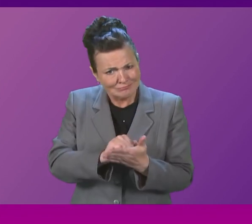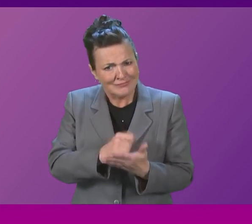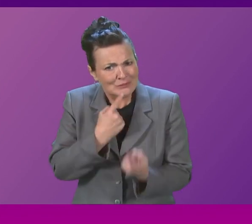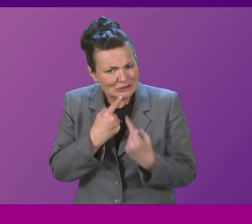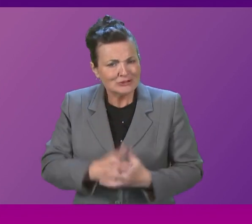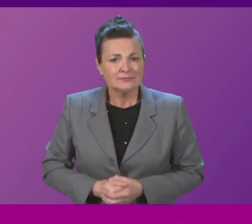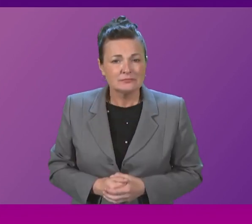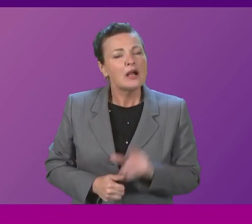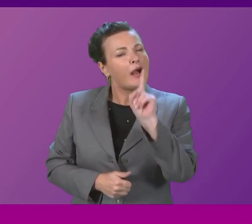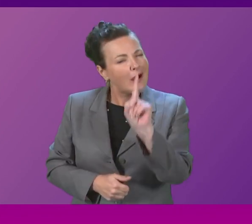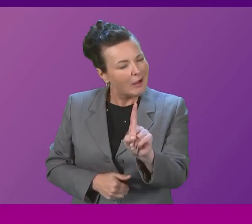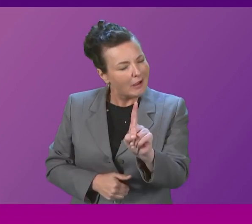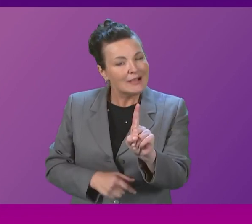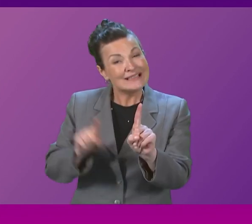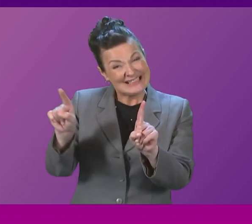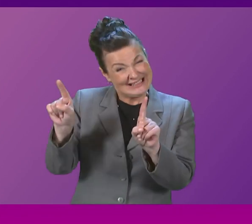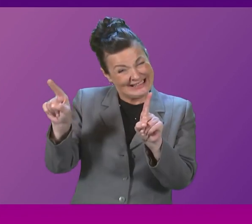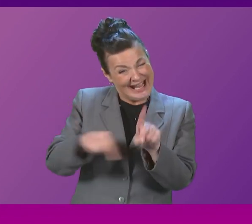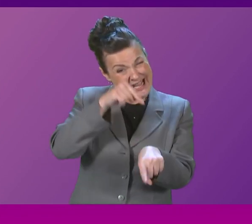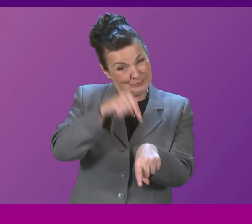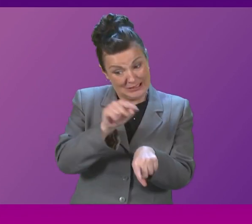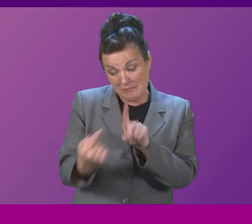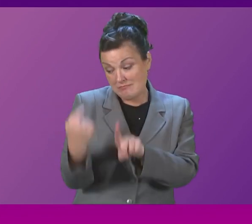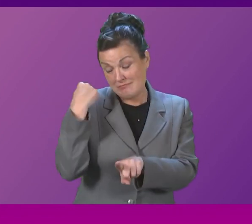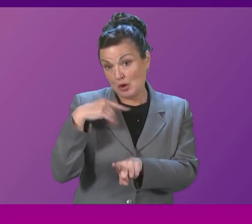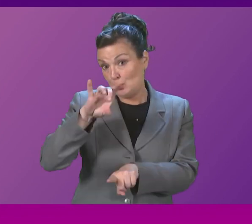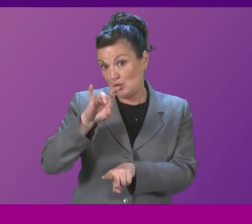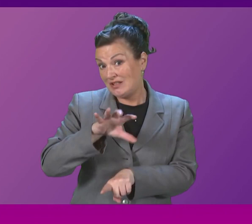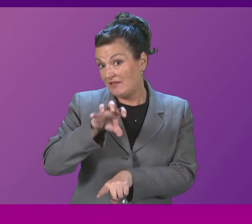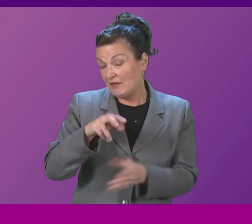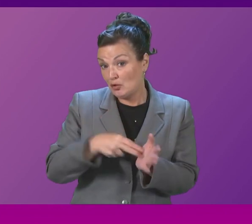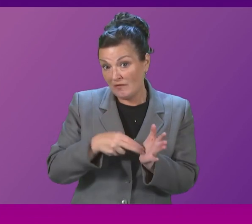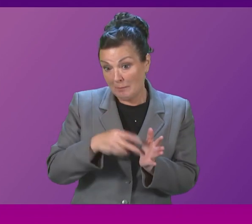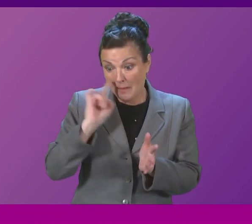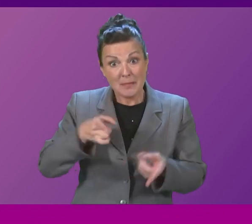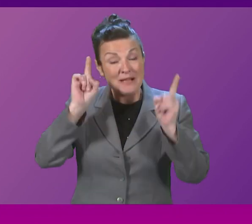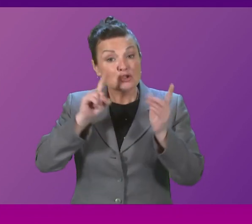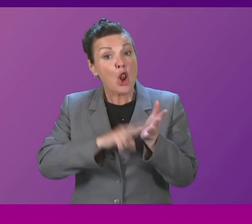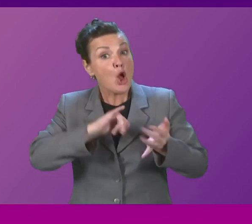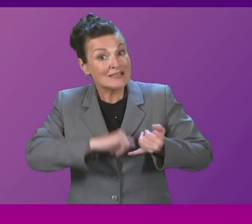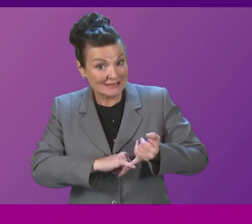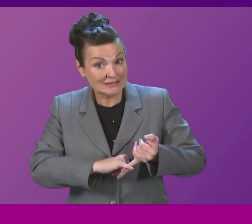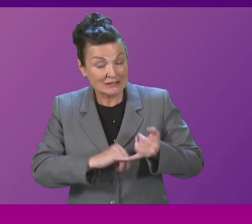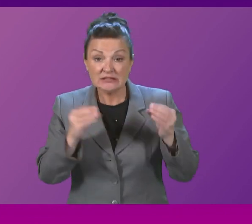At the same topical question time exchange on Tuesday 15 November, the minister, Lorna Slater, said: